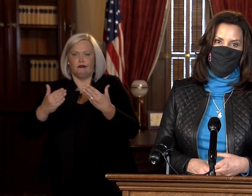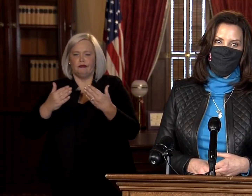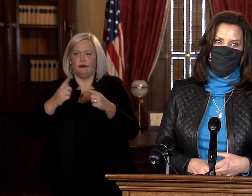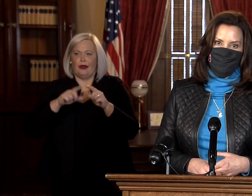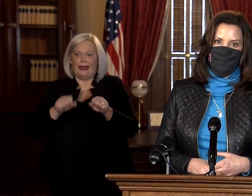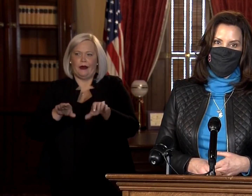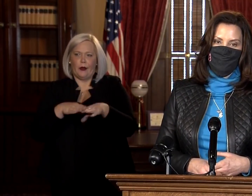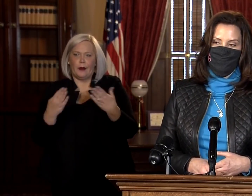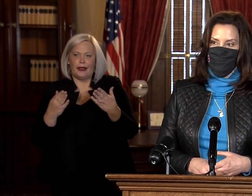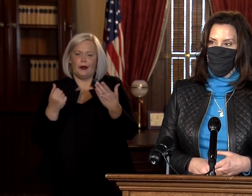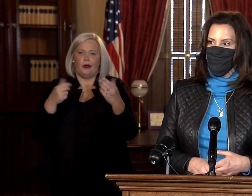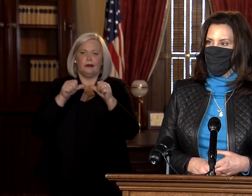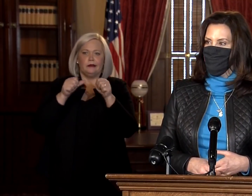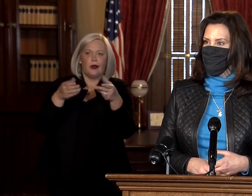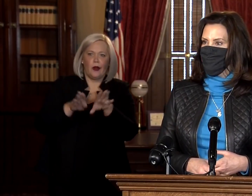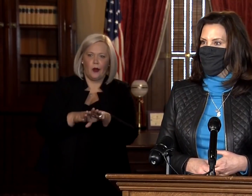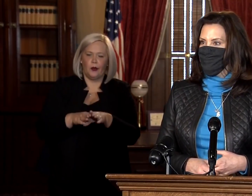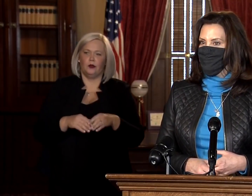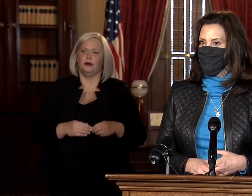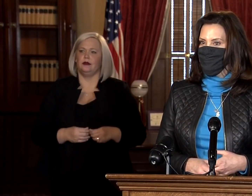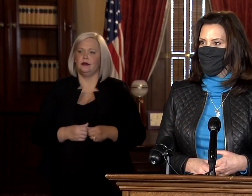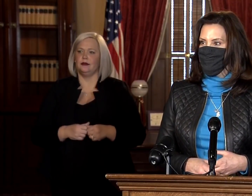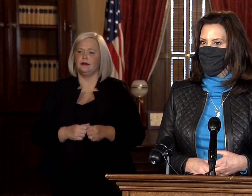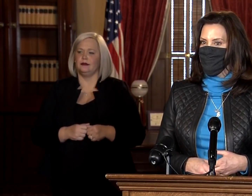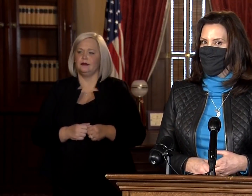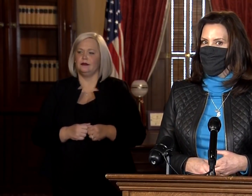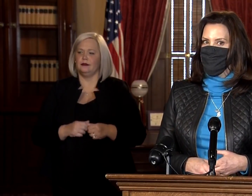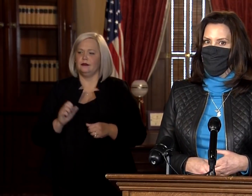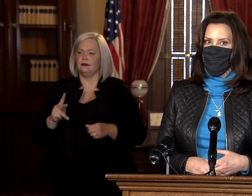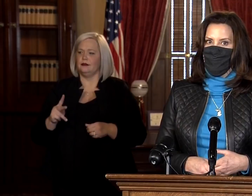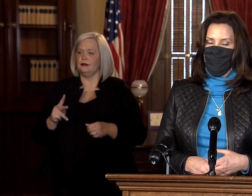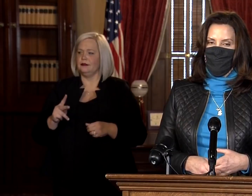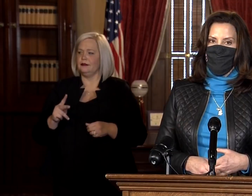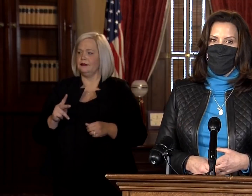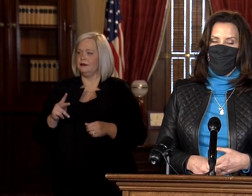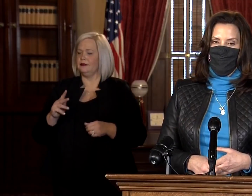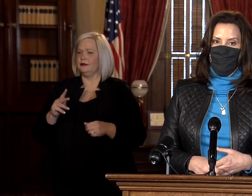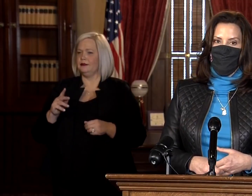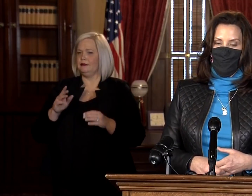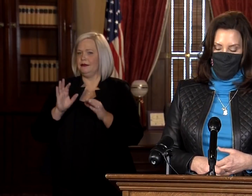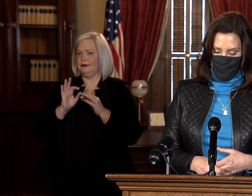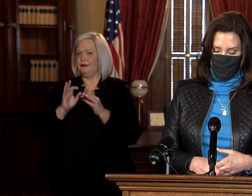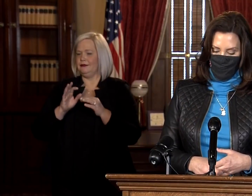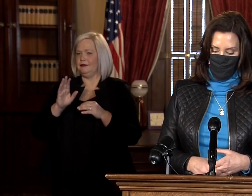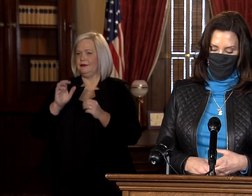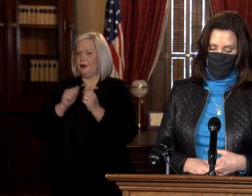giving us advice about what next steps are wise to take so we can steps are wise to take so we can reengage.